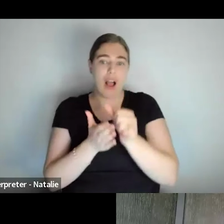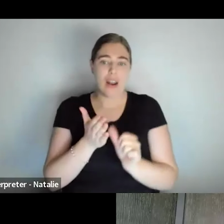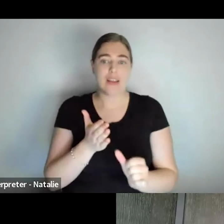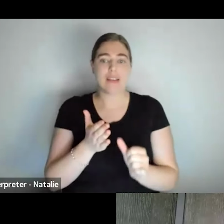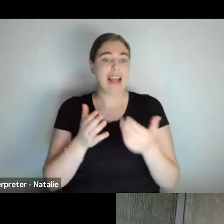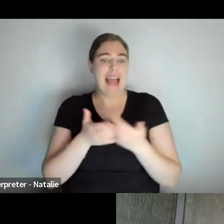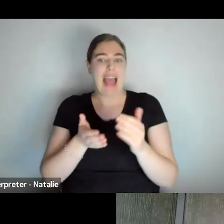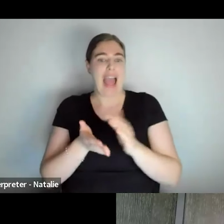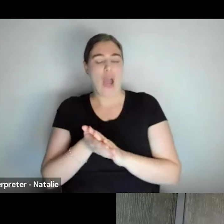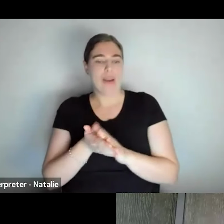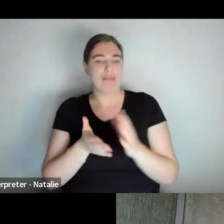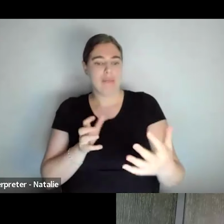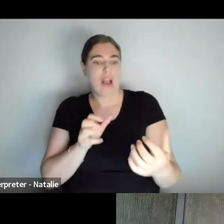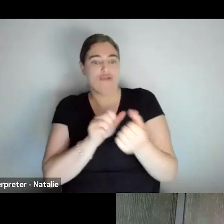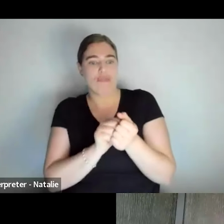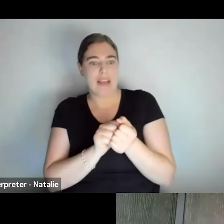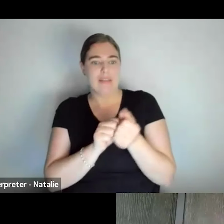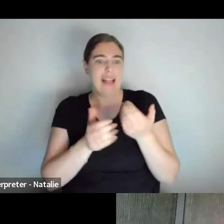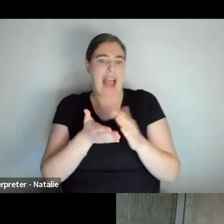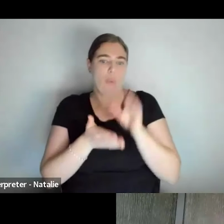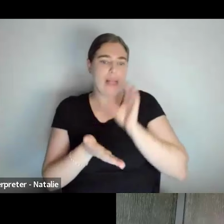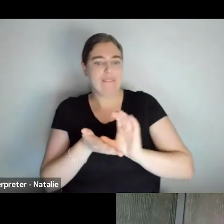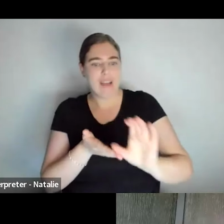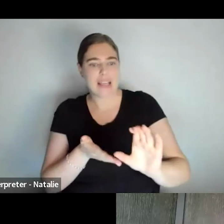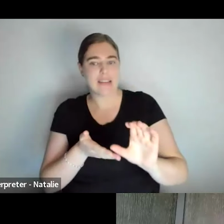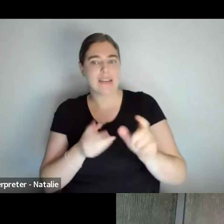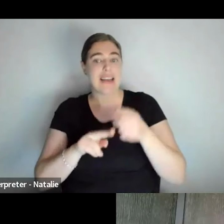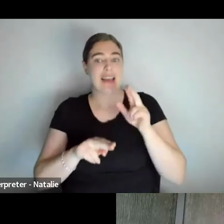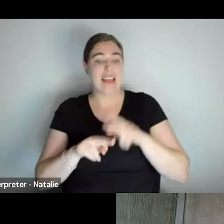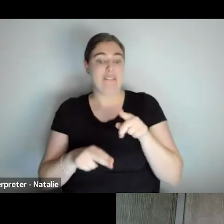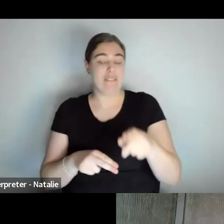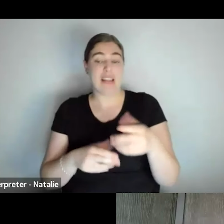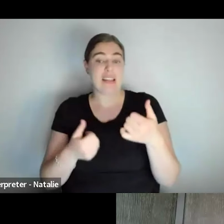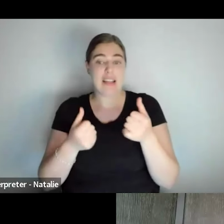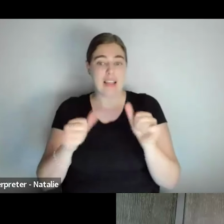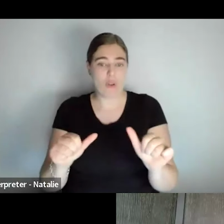how we invest through other projects. If the fund really sings, it might alter how we think and how